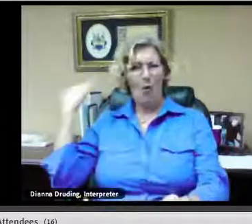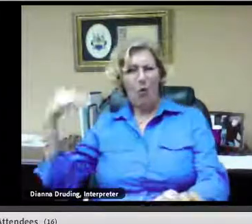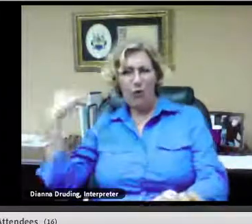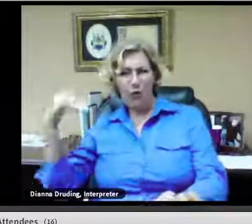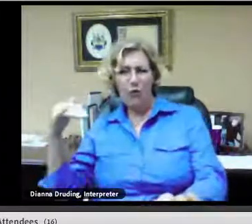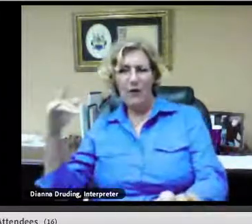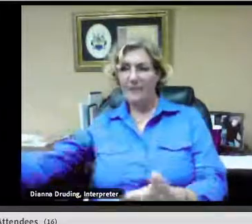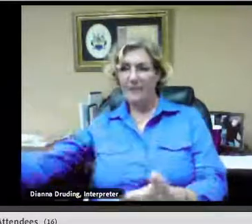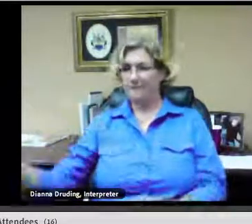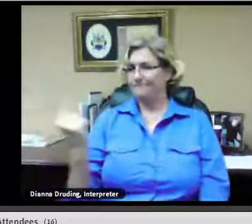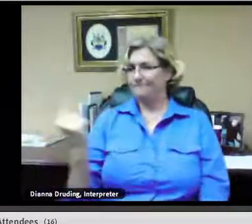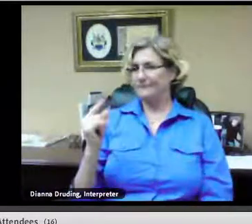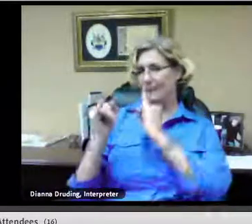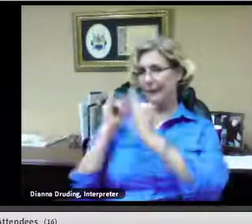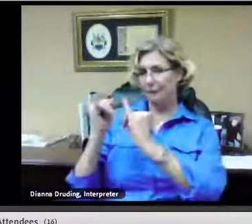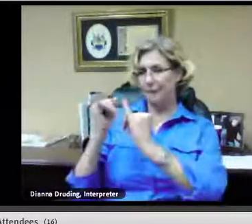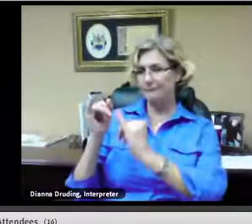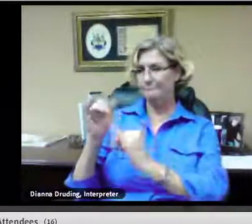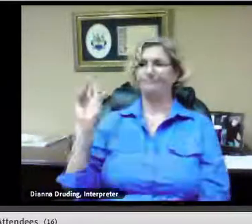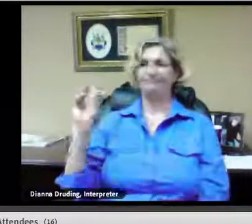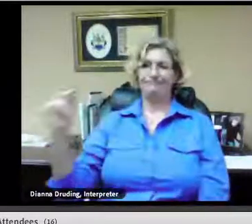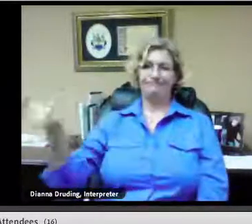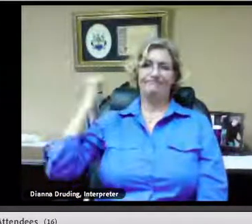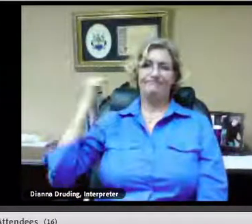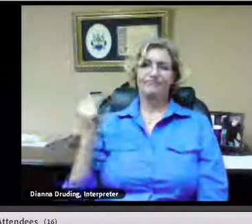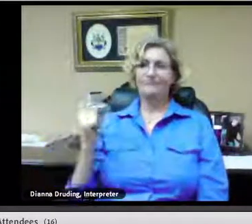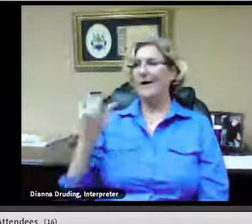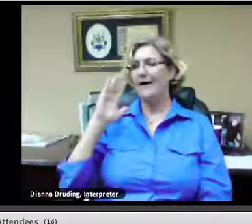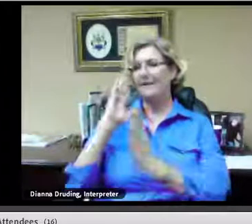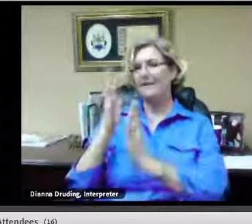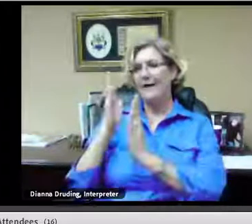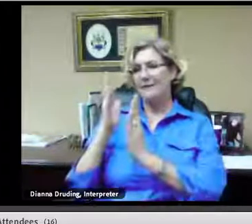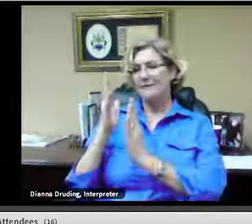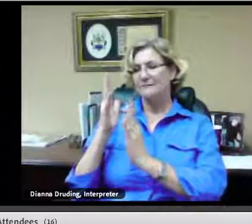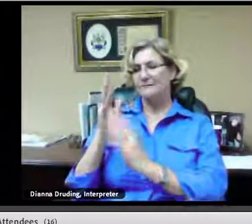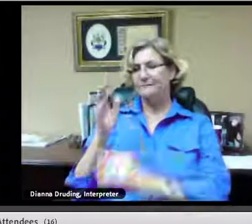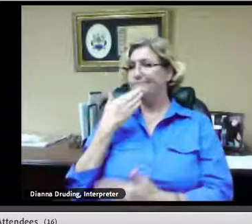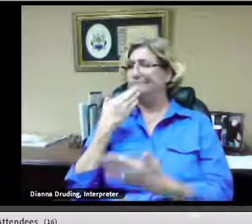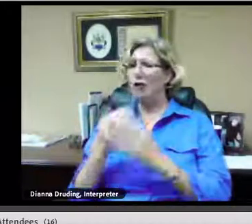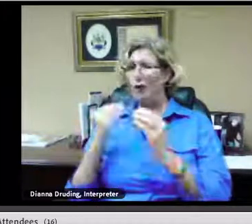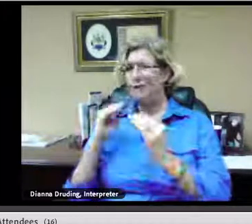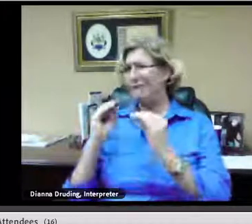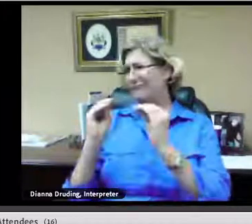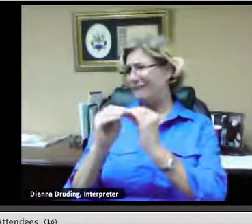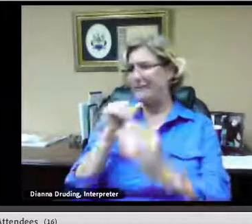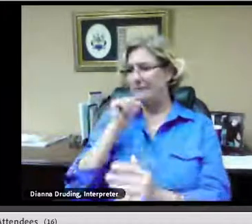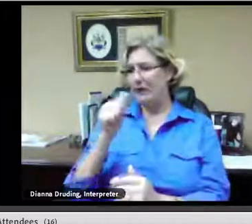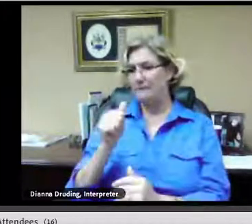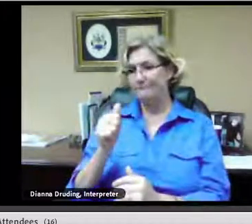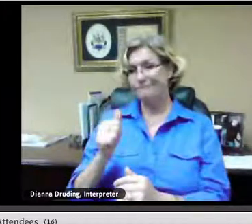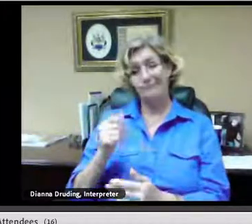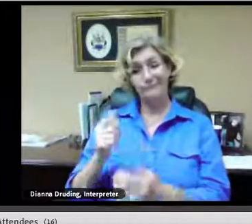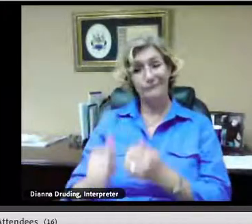he can tell in about 5 minutes if it's a good fit or not. And mostly, obviously, since he's been struggling, it's not.